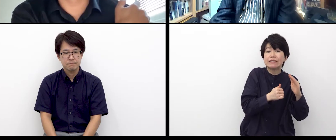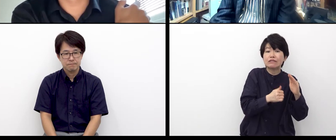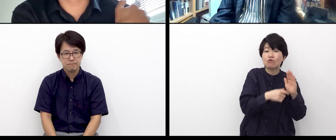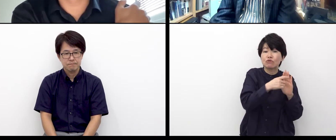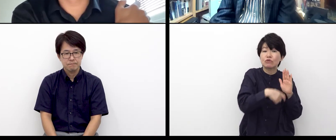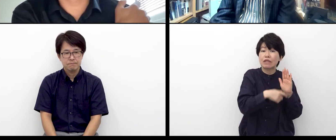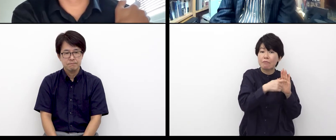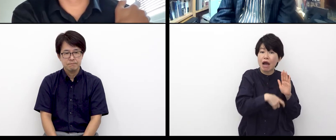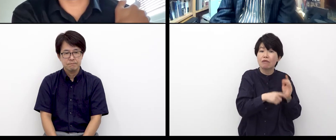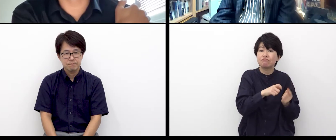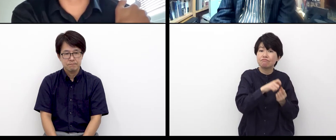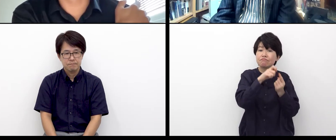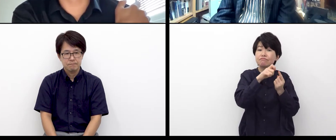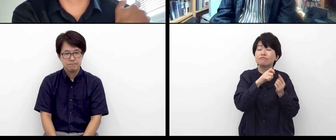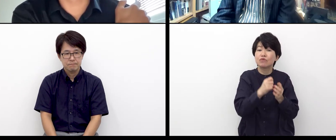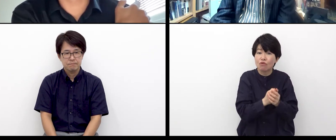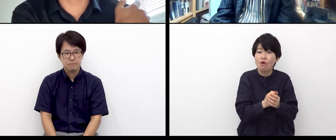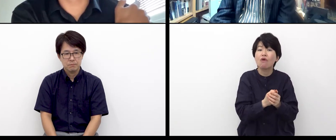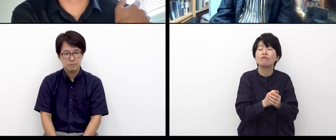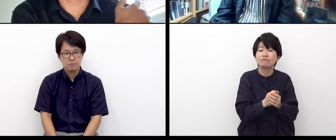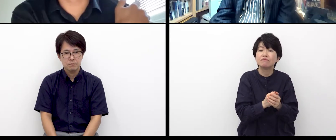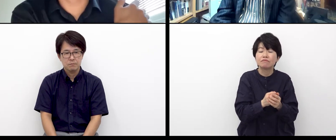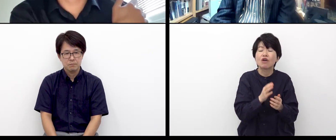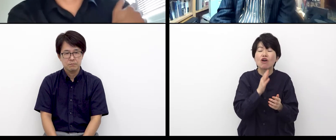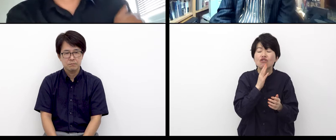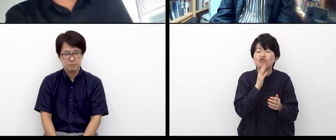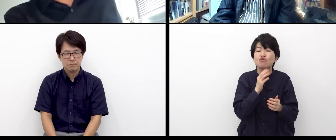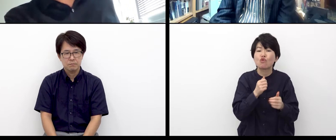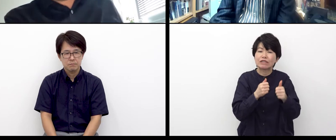some of people concerned feel disgust very much.